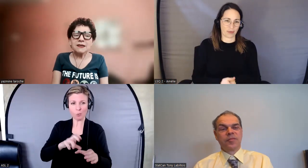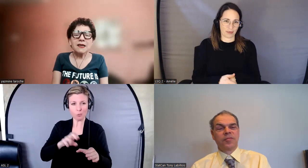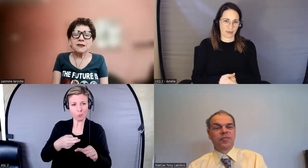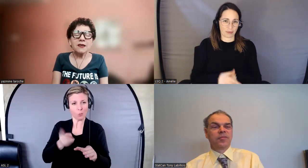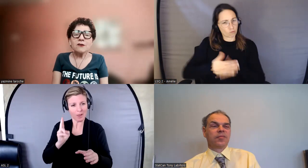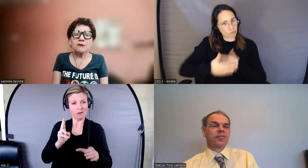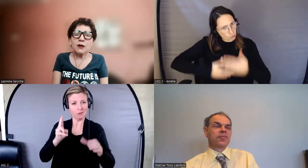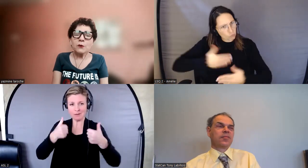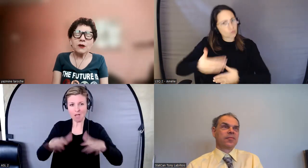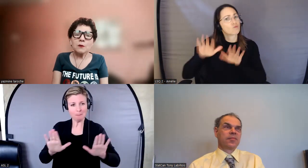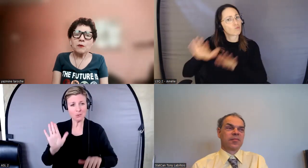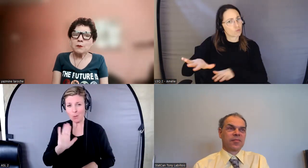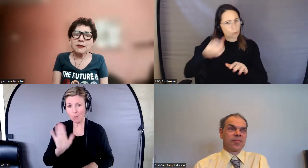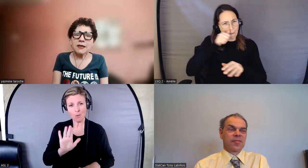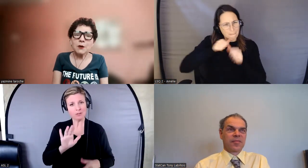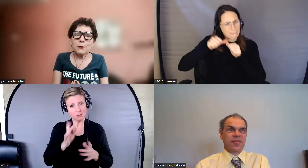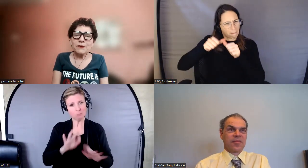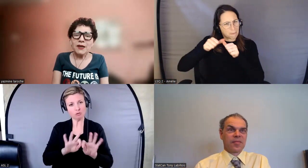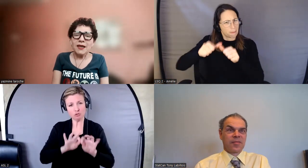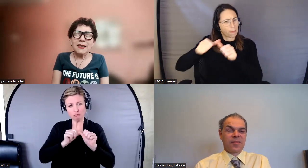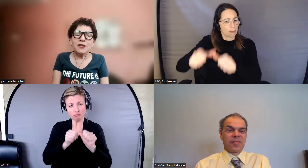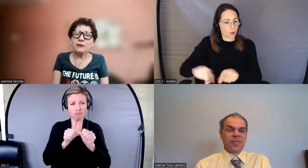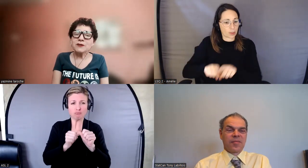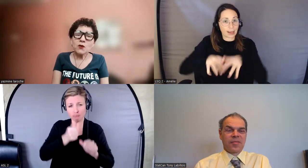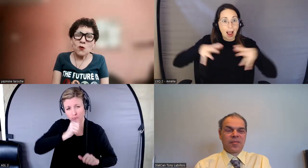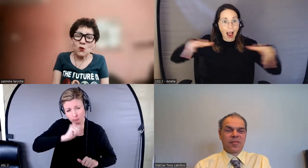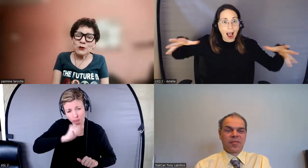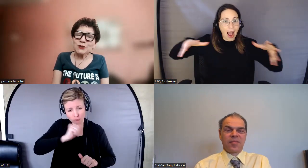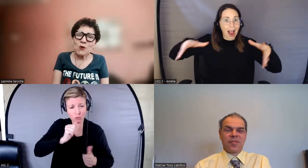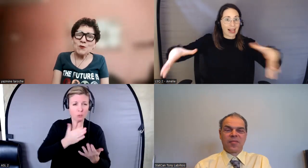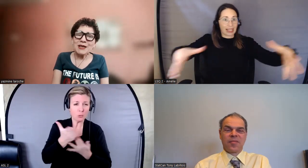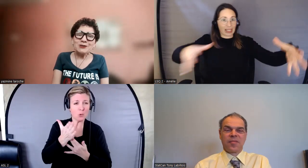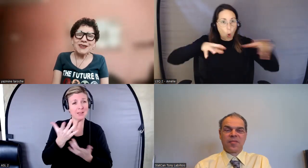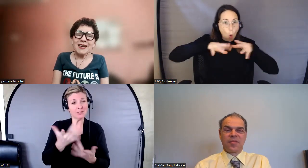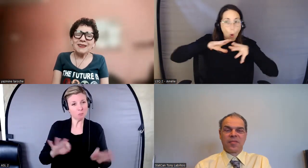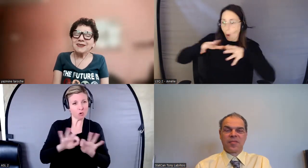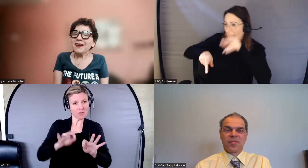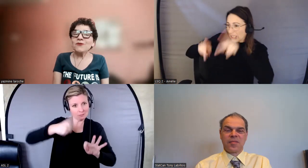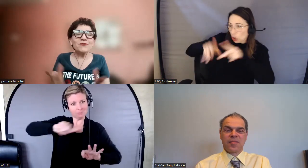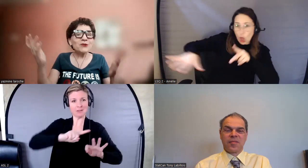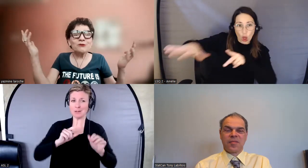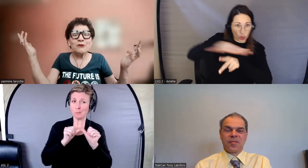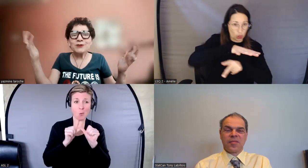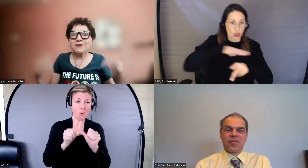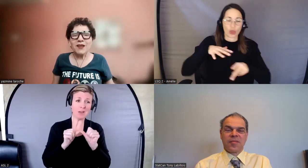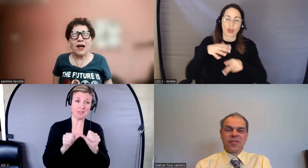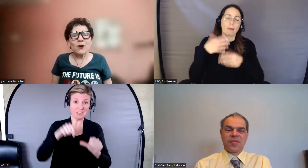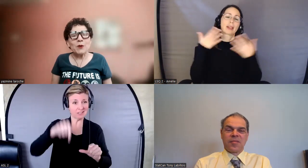takes a huge Network and people like you thank you so so much and uh who knows I hope our